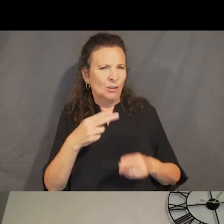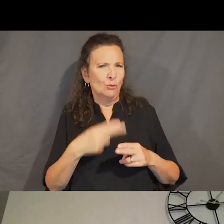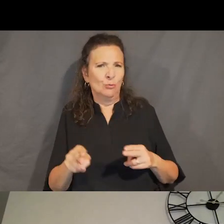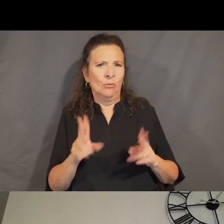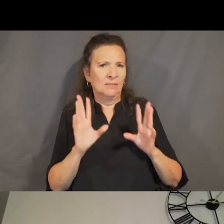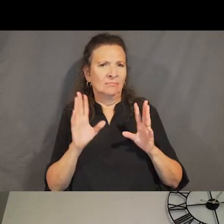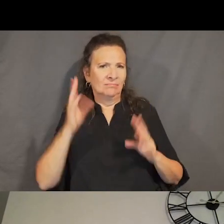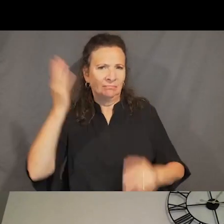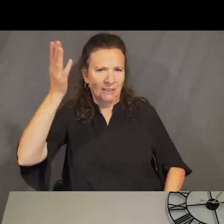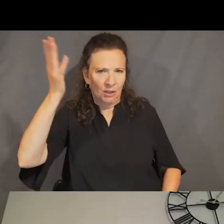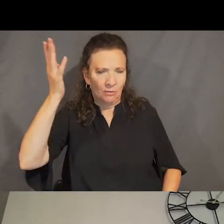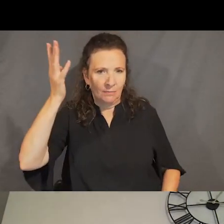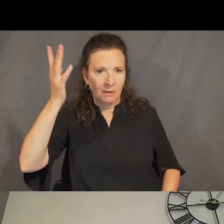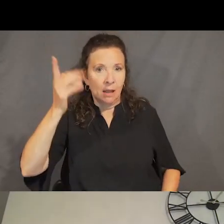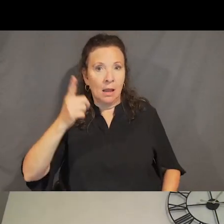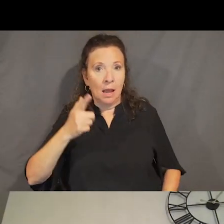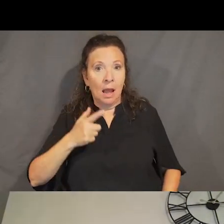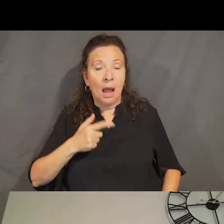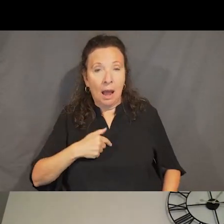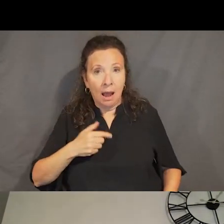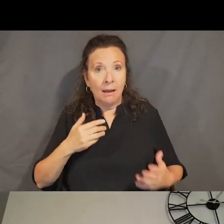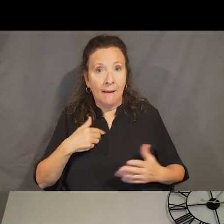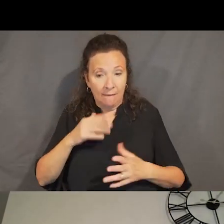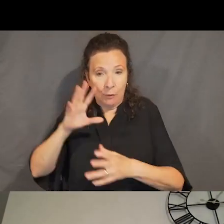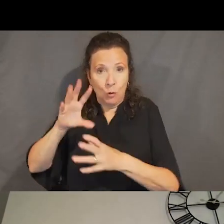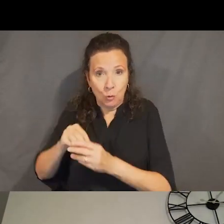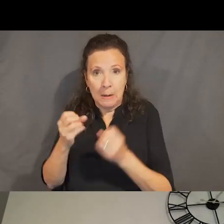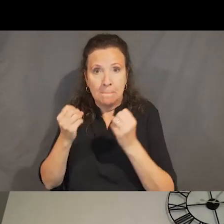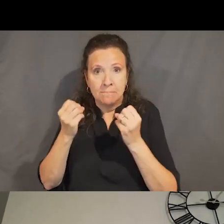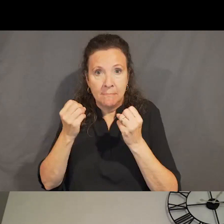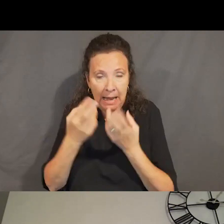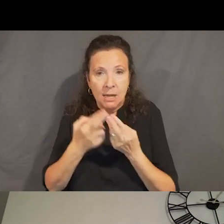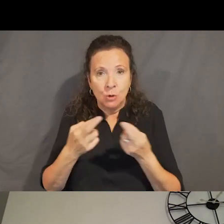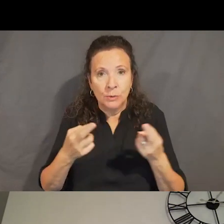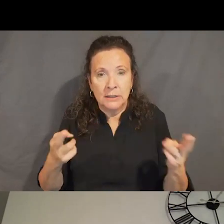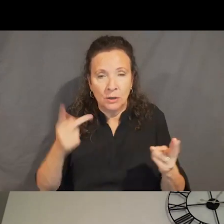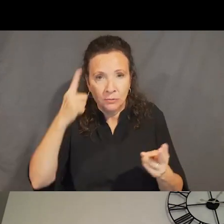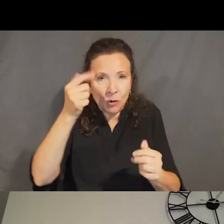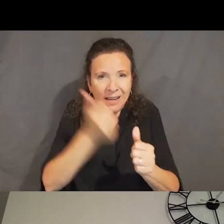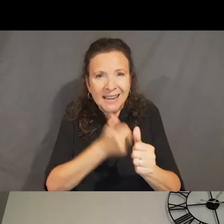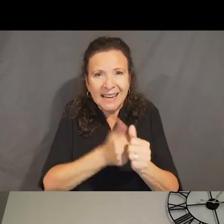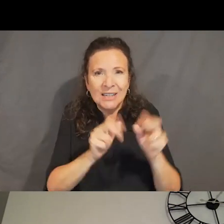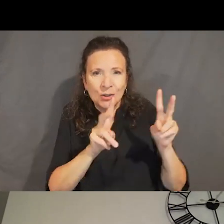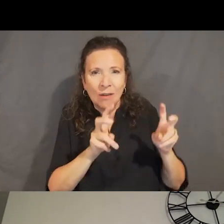wealth of resources for each topic that I'm going to discuss today, so you will be able to dig in